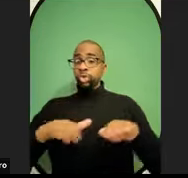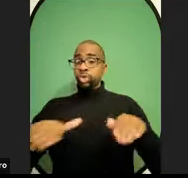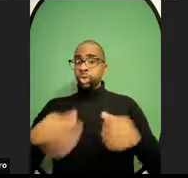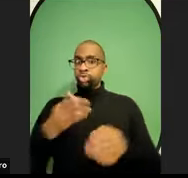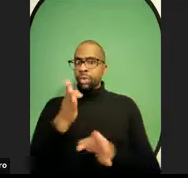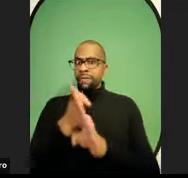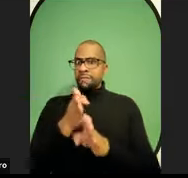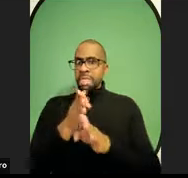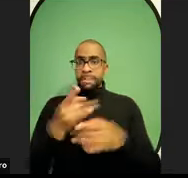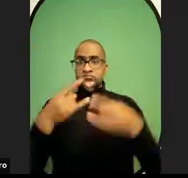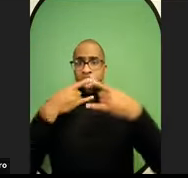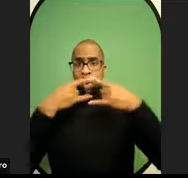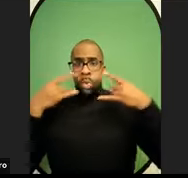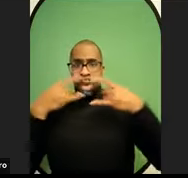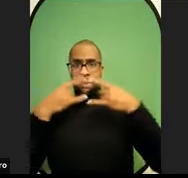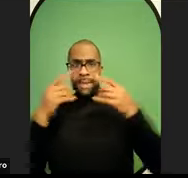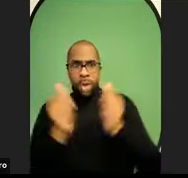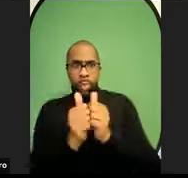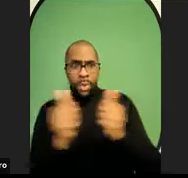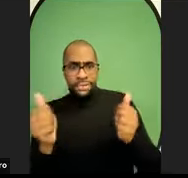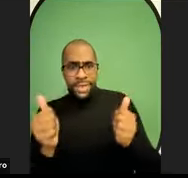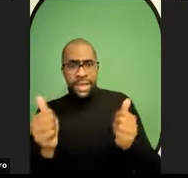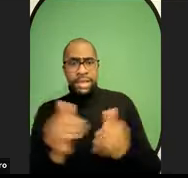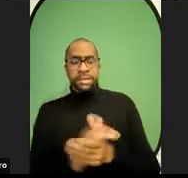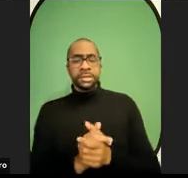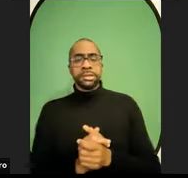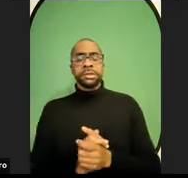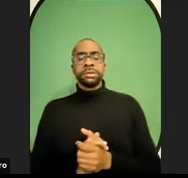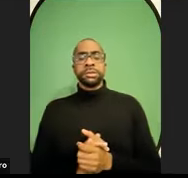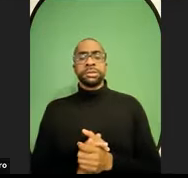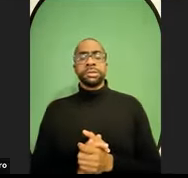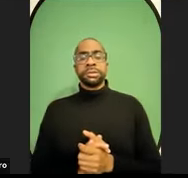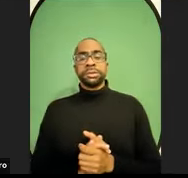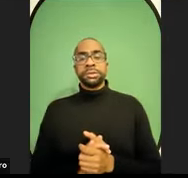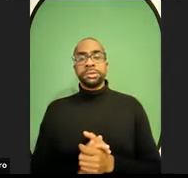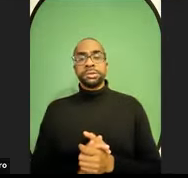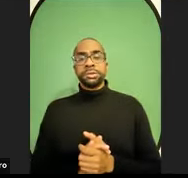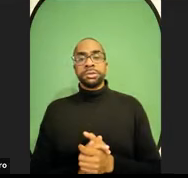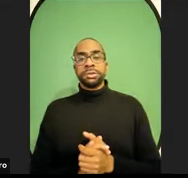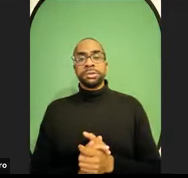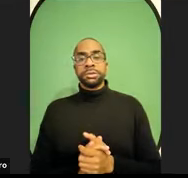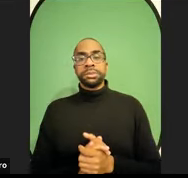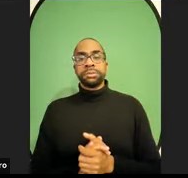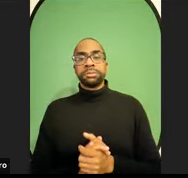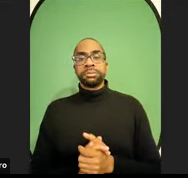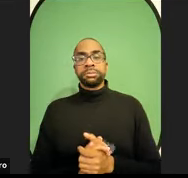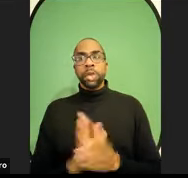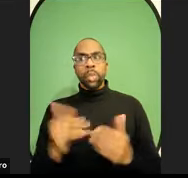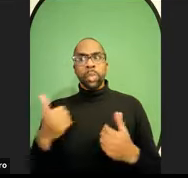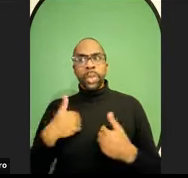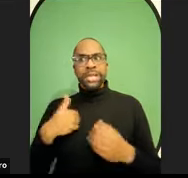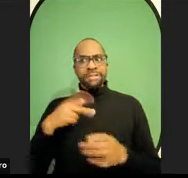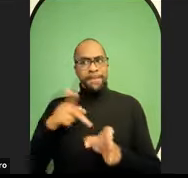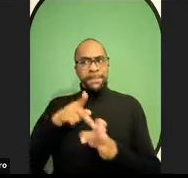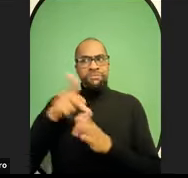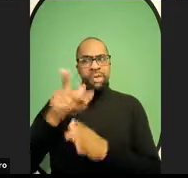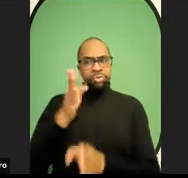wearing are kids on the bus aren't wearing the mask. that but I know that that but I know that there are resources have been released to n, you know, bus pair profession